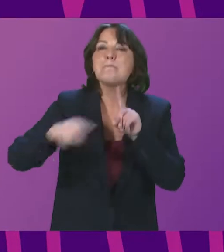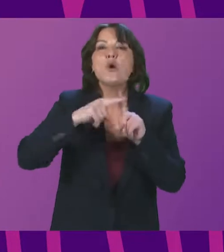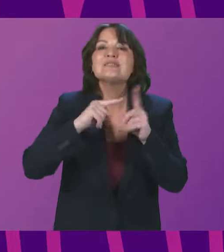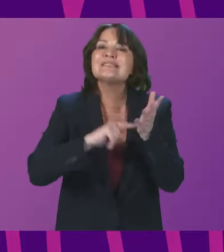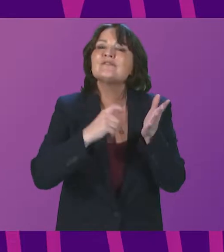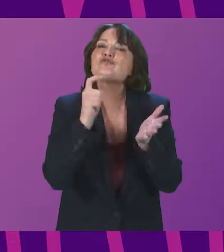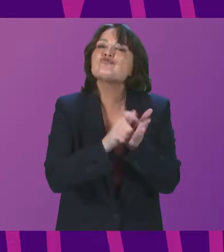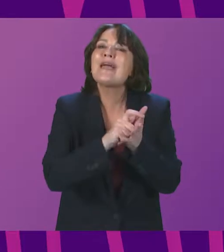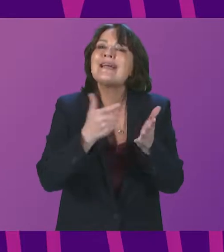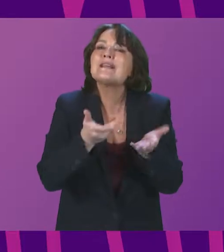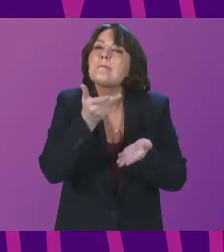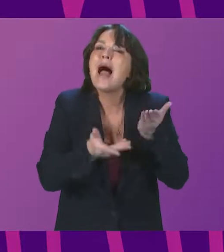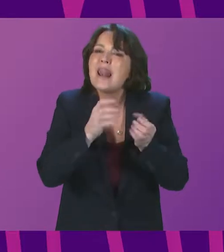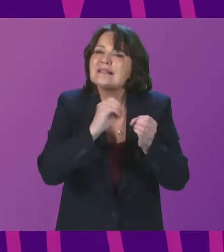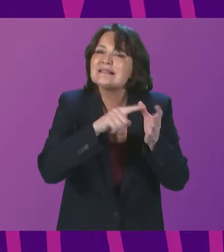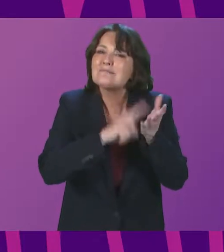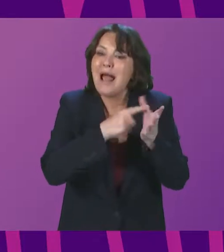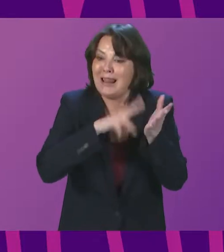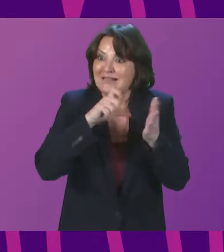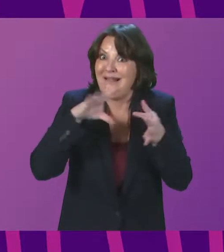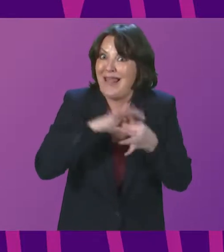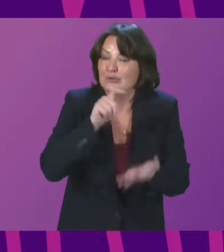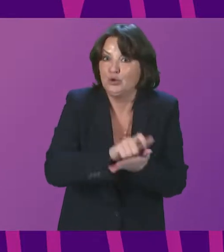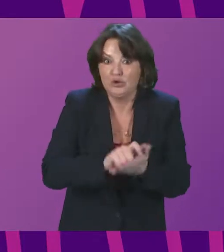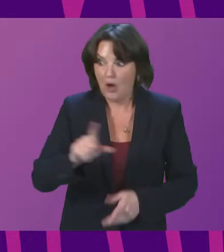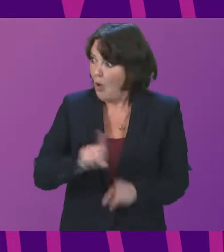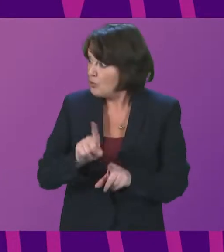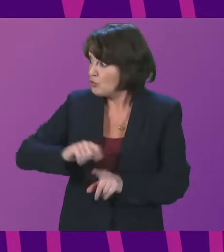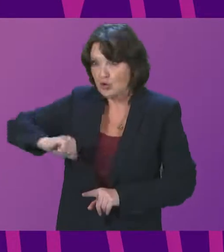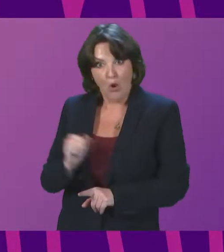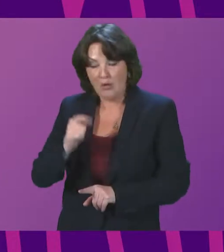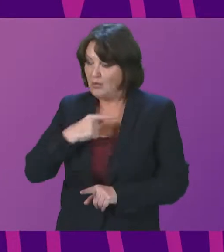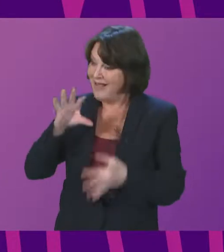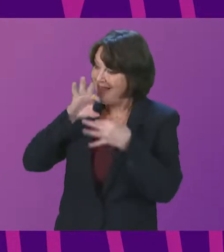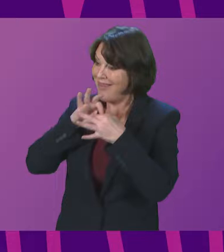Scotland has been the top UK destination outside London for foreign direct investment for every